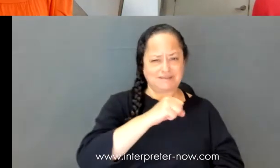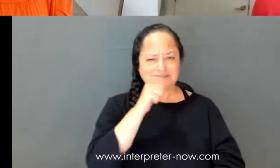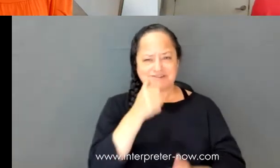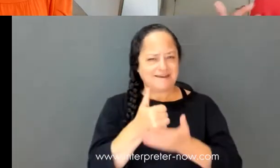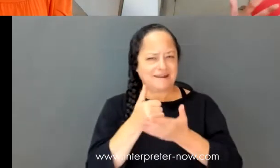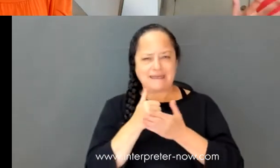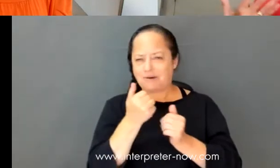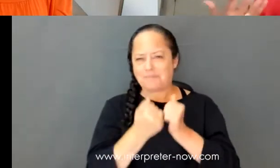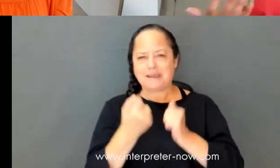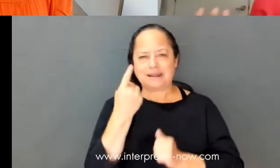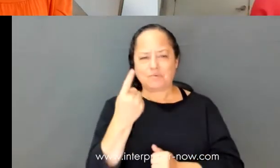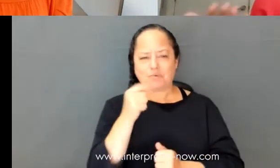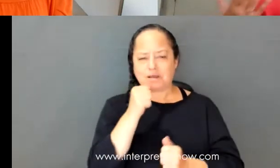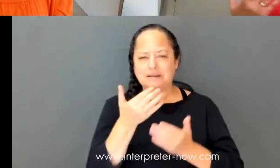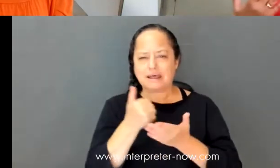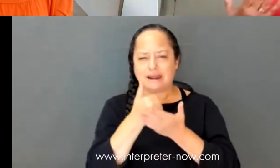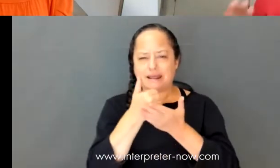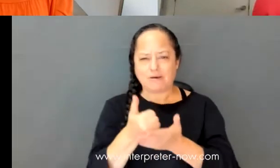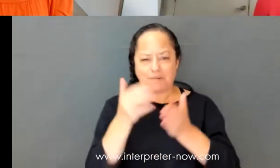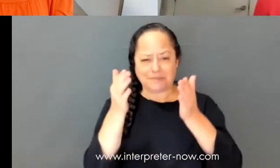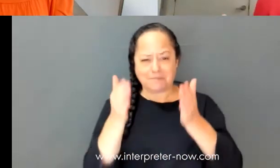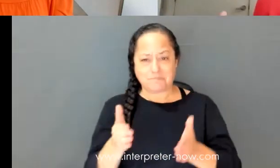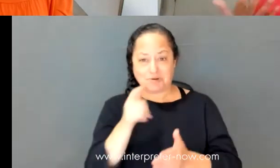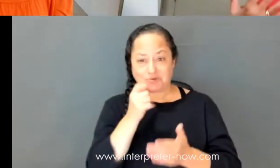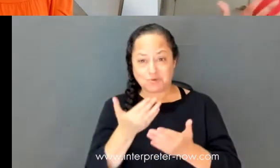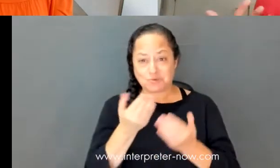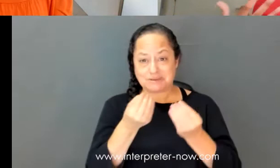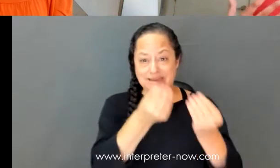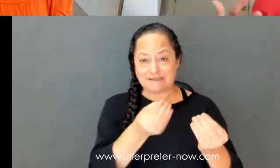It doesn't help the person who's delivering that feedback and hopefully offering it from